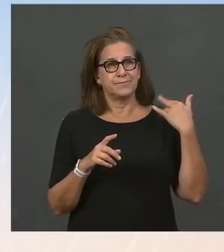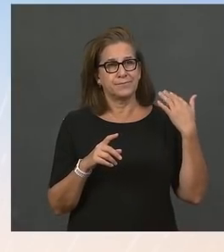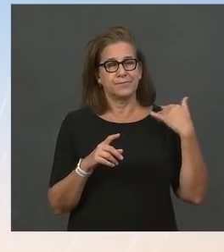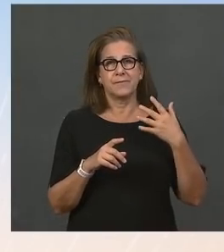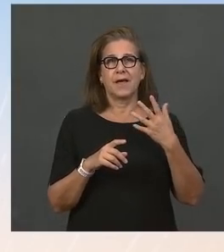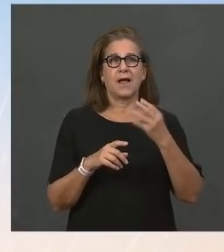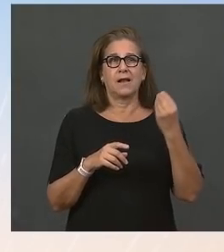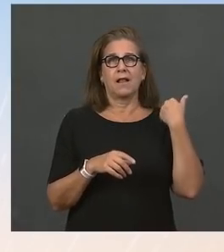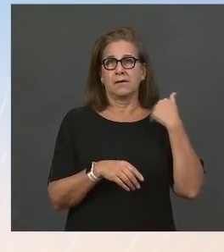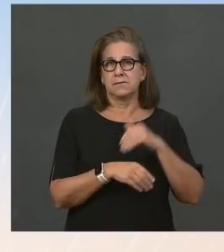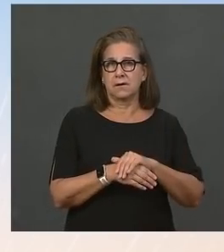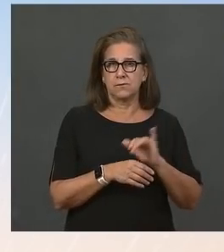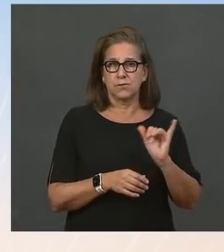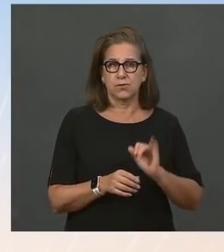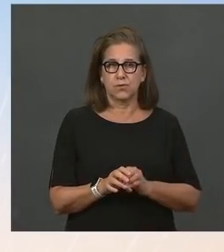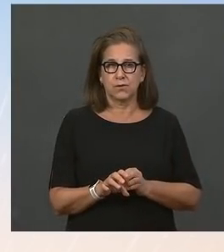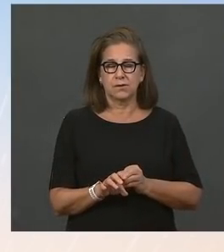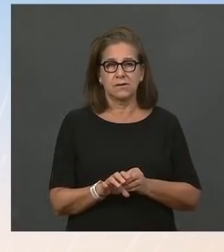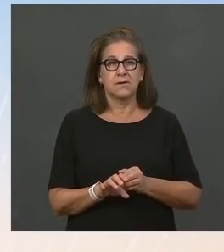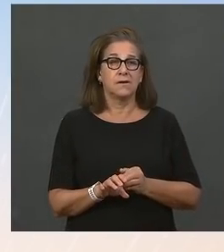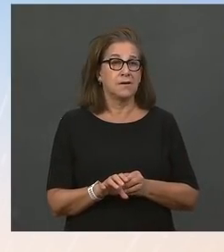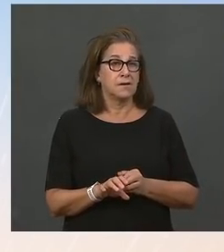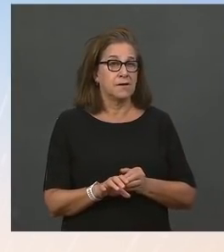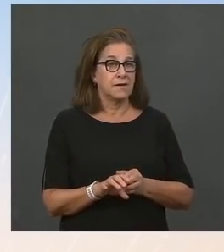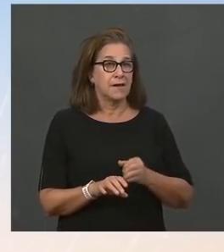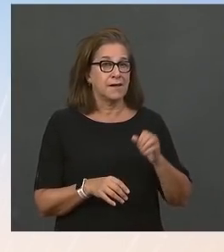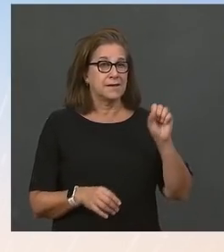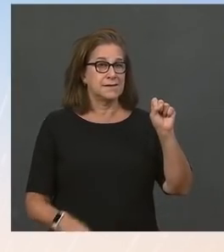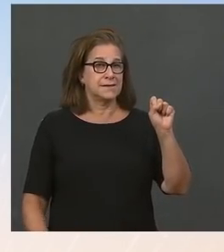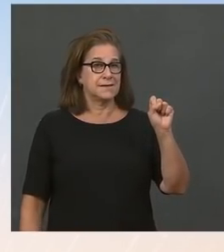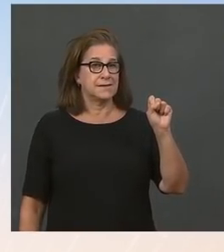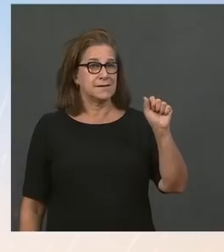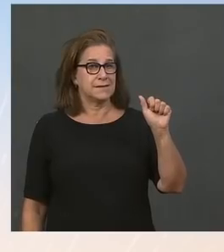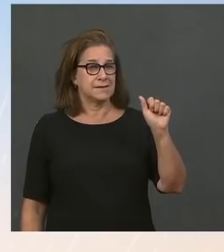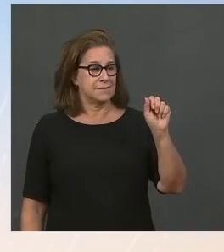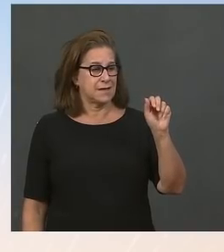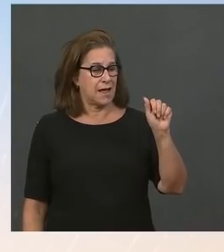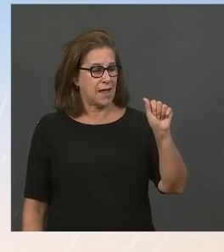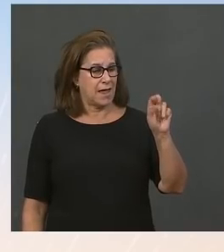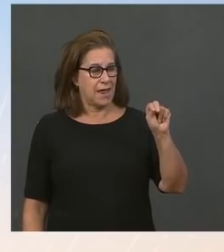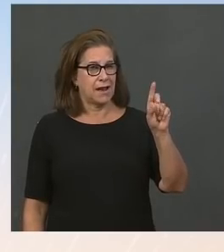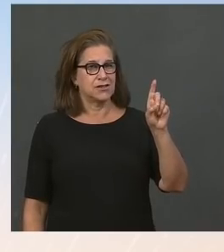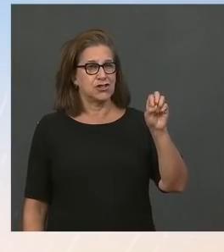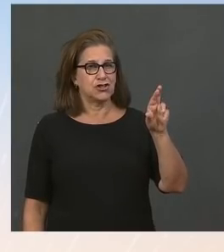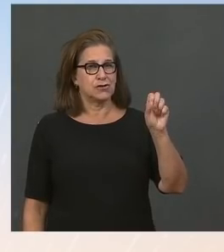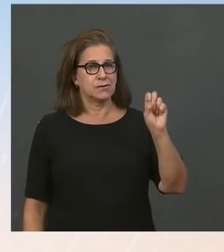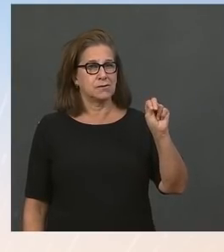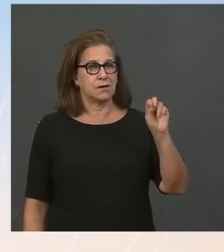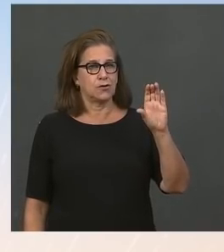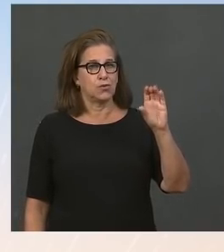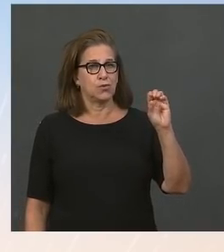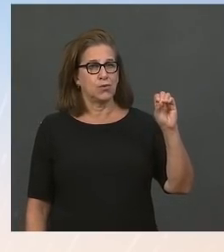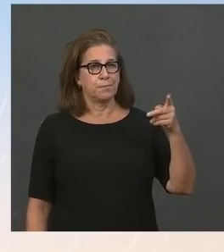The Press: I get that. Ms. Psaki: I'm just kidding. Look, I think, Phil, that we are at this point in the conversation and in the debate